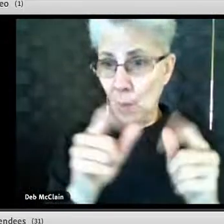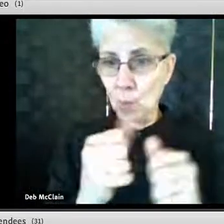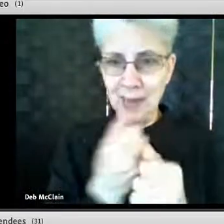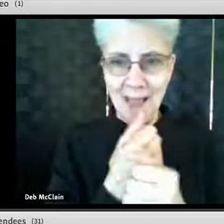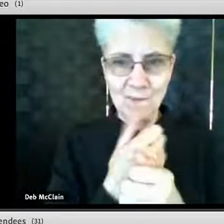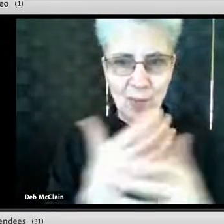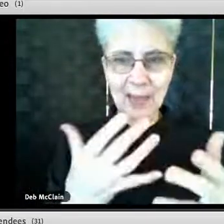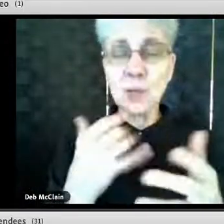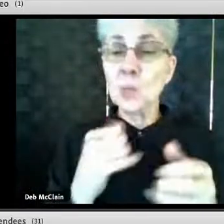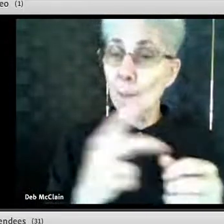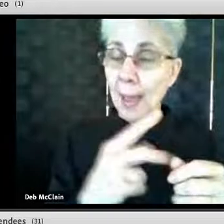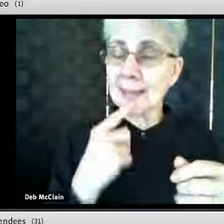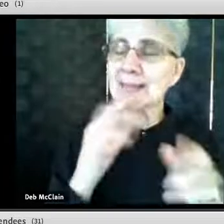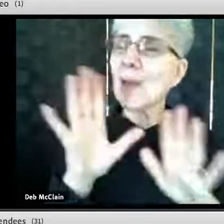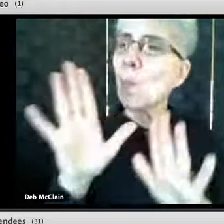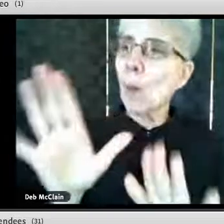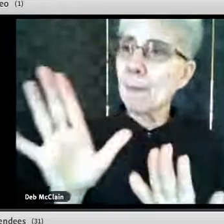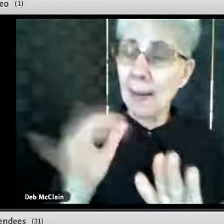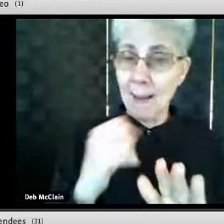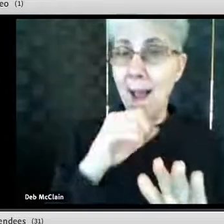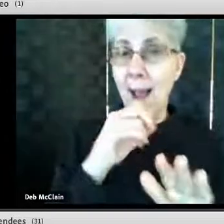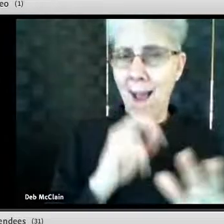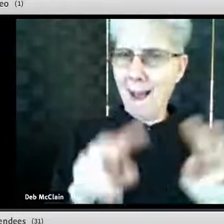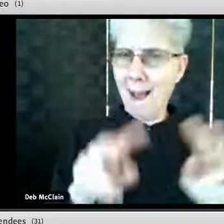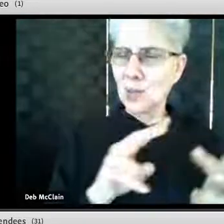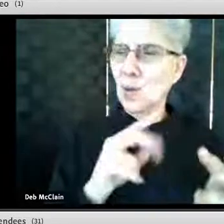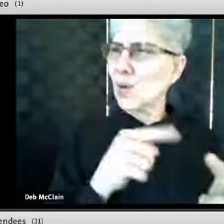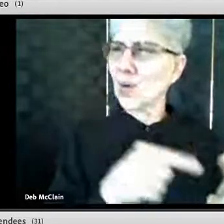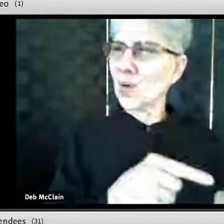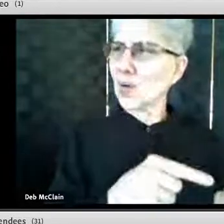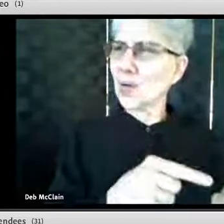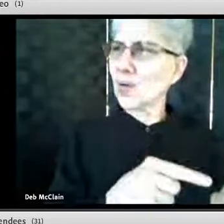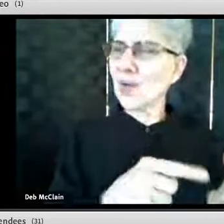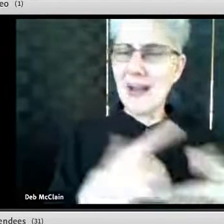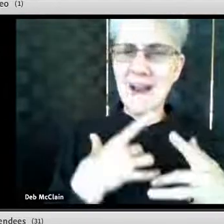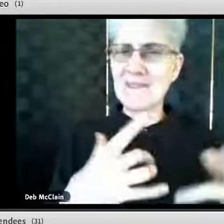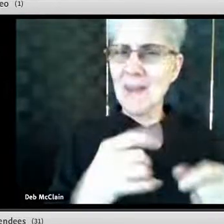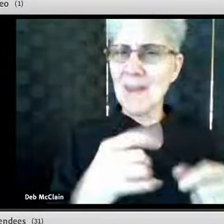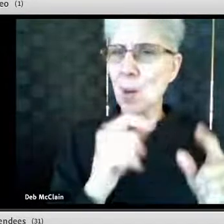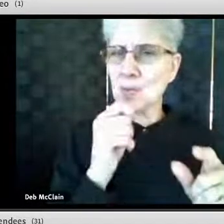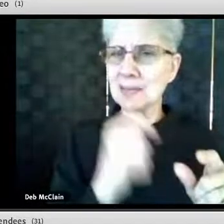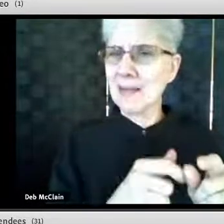wants you to post everything. You can go back and say, "Hey. I looked, and event posts